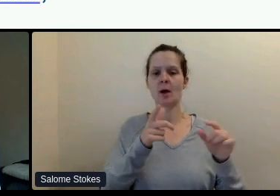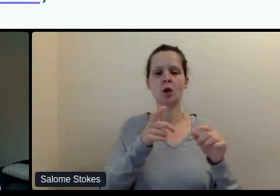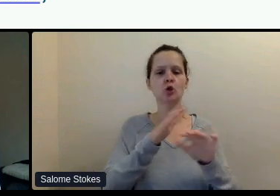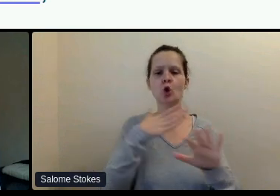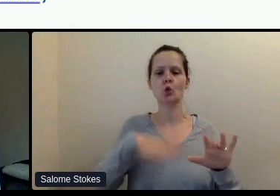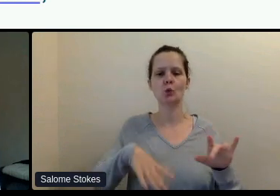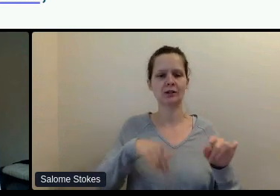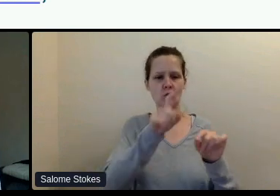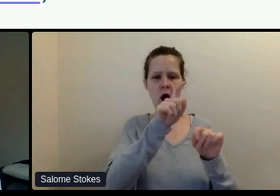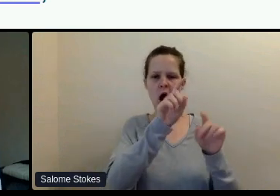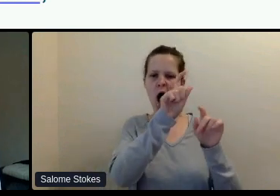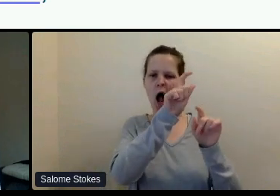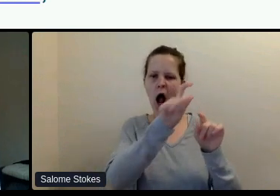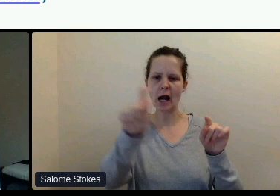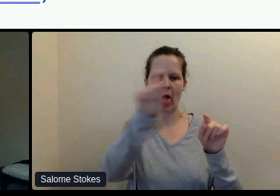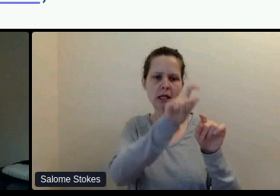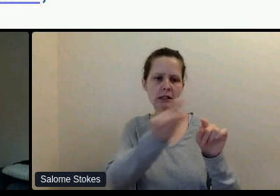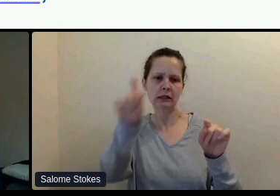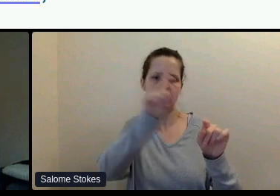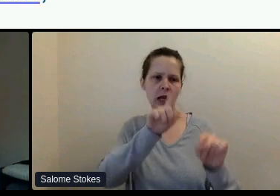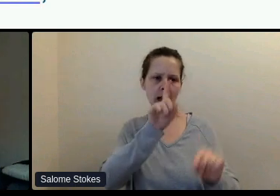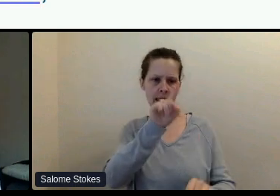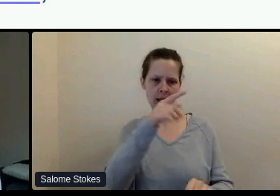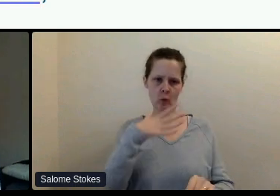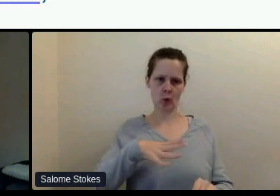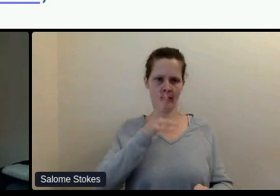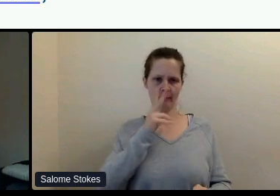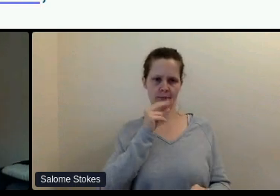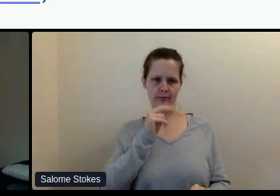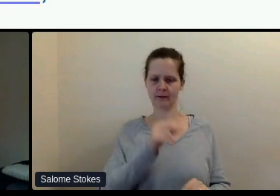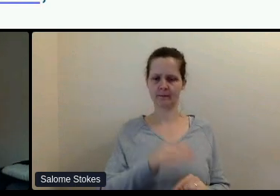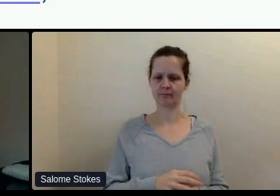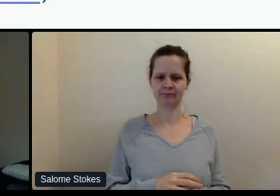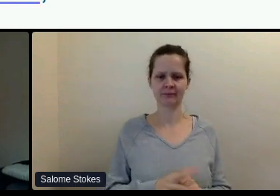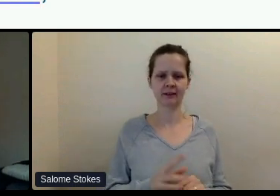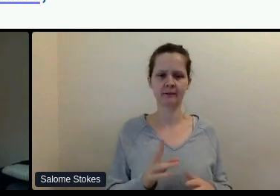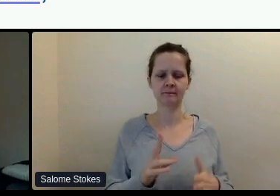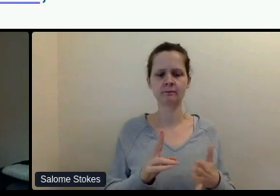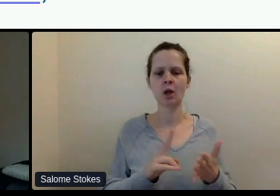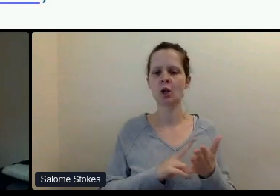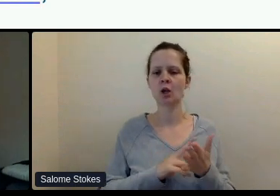Normally it's the text that is focused by the screen reader that's been read out so